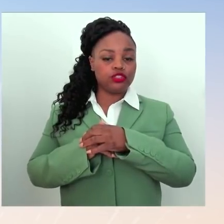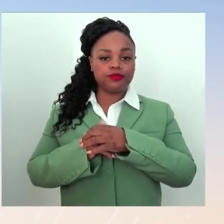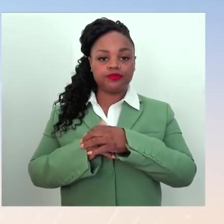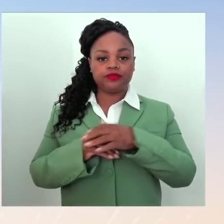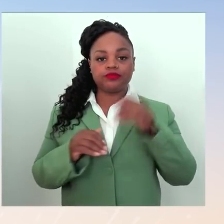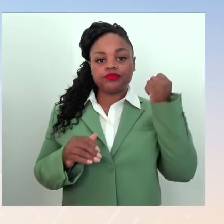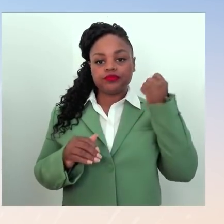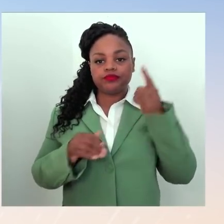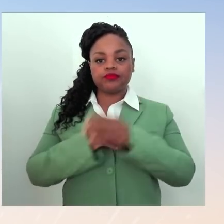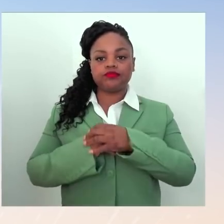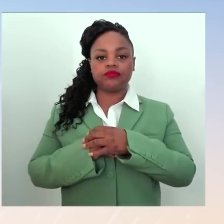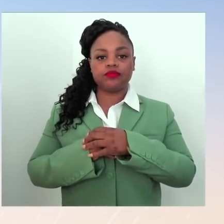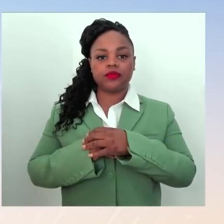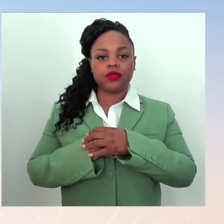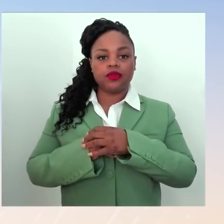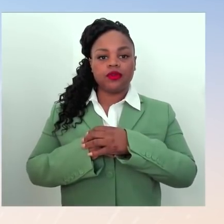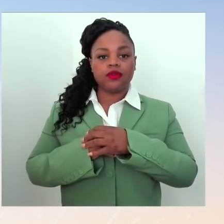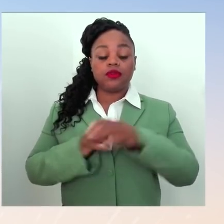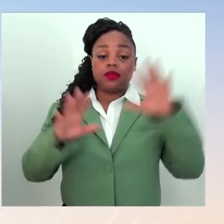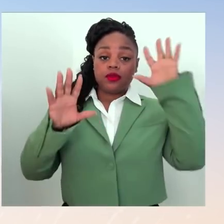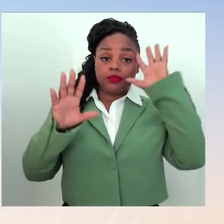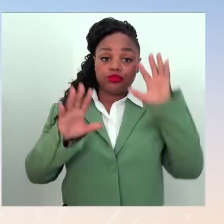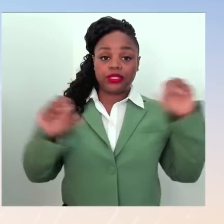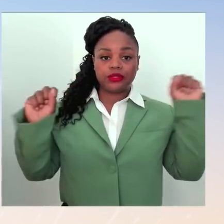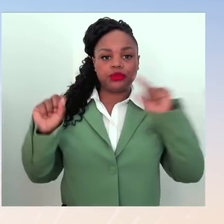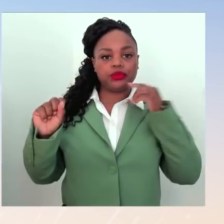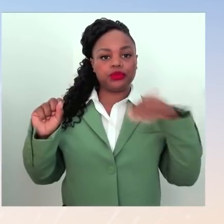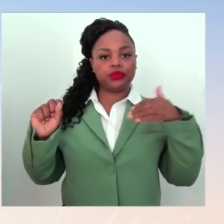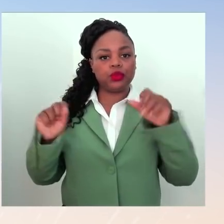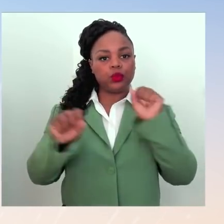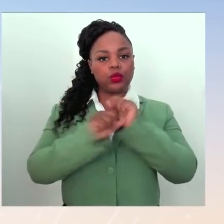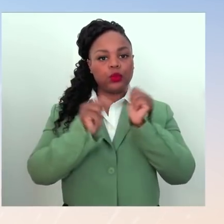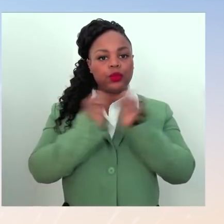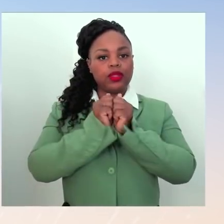has been working in national security and foreign policy for decades, through his career, right?